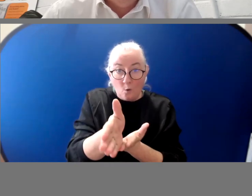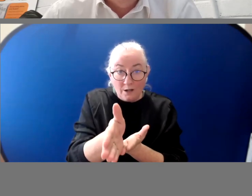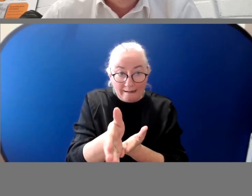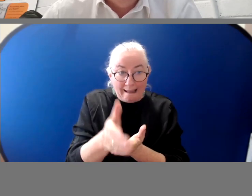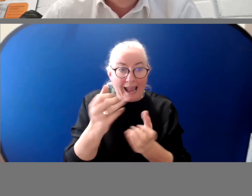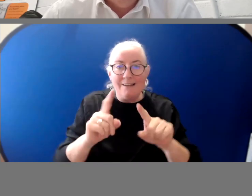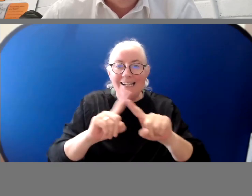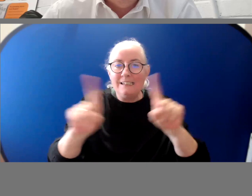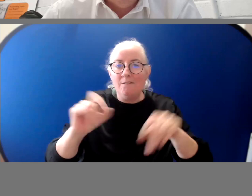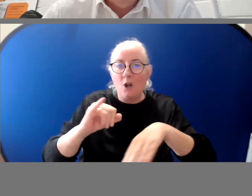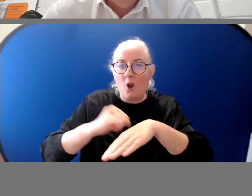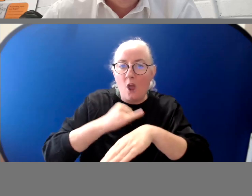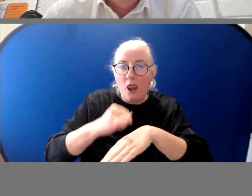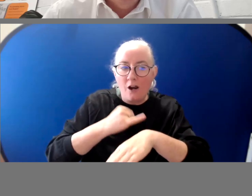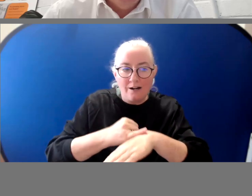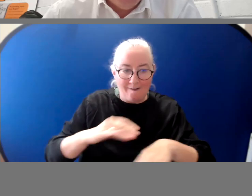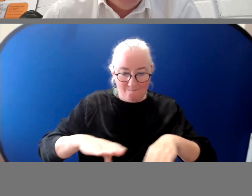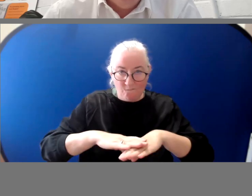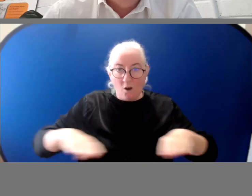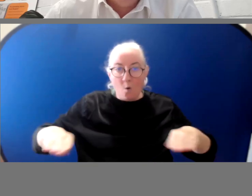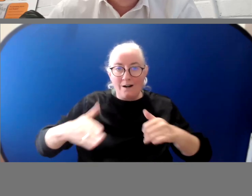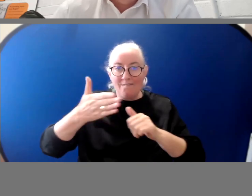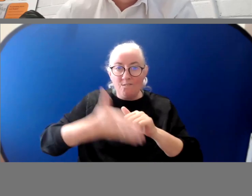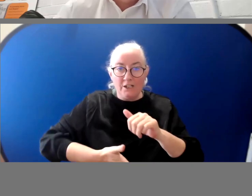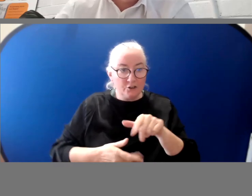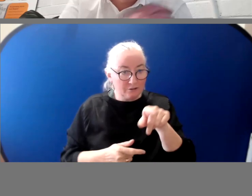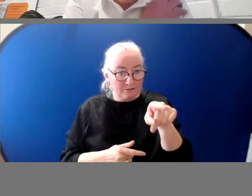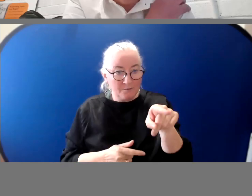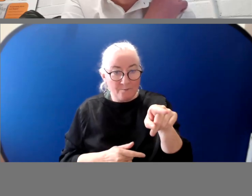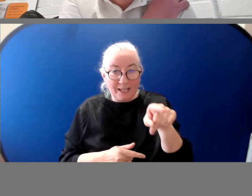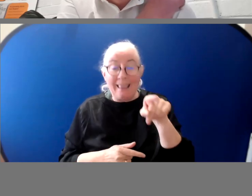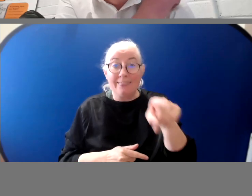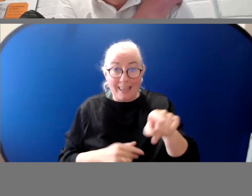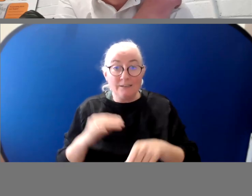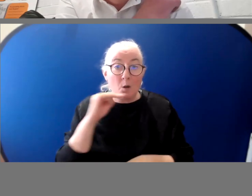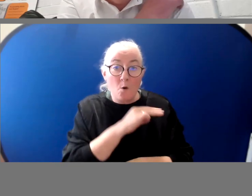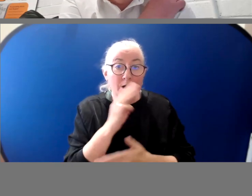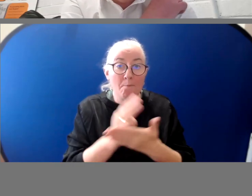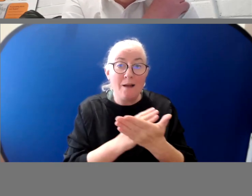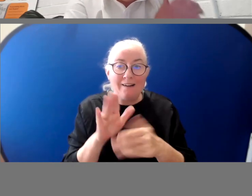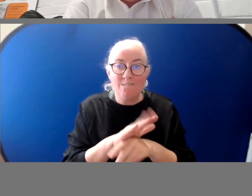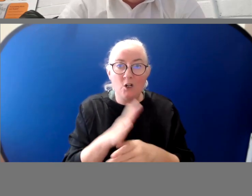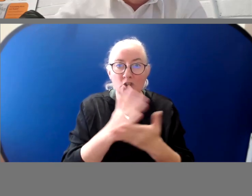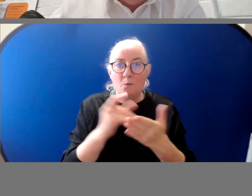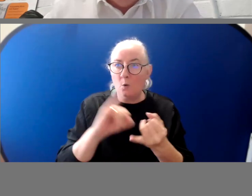color on the floor finish here would be important for some of the vision impairment and on the right